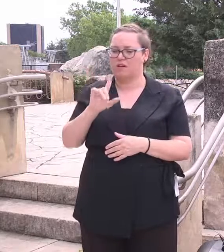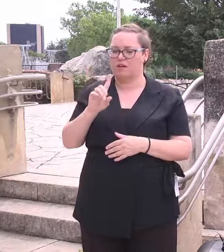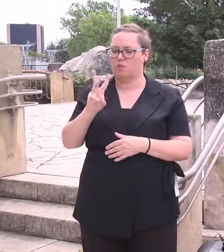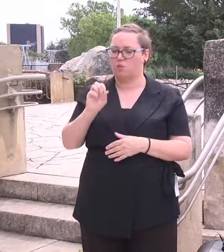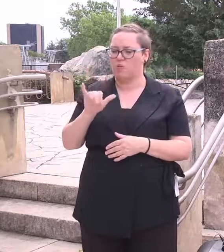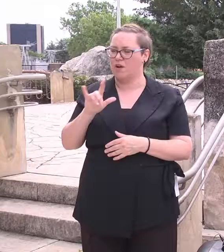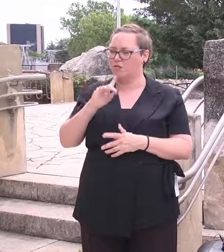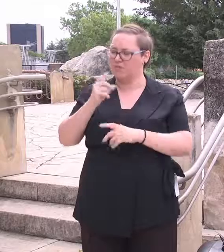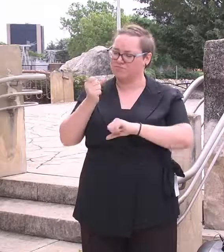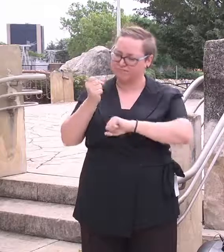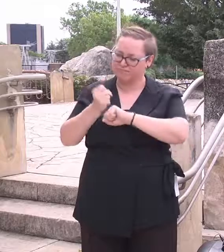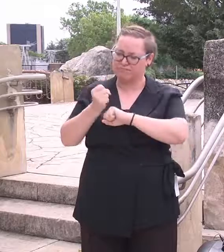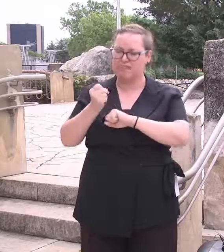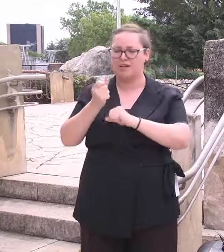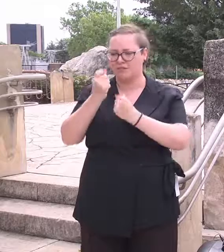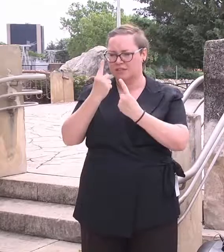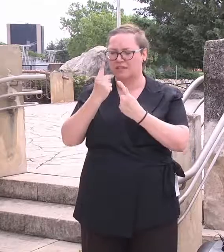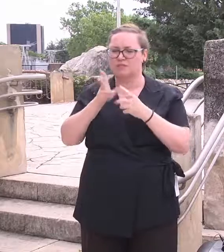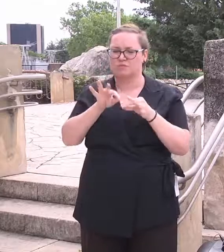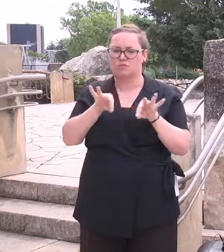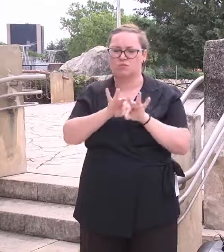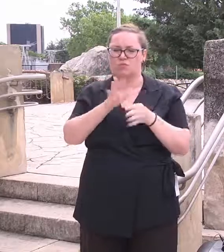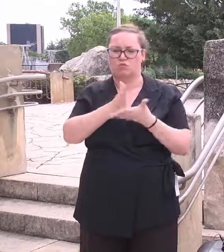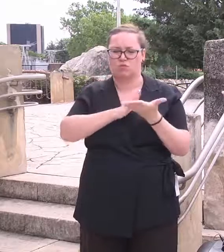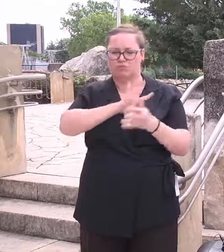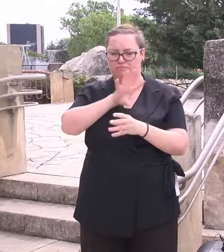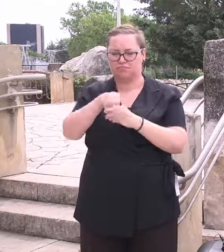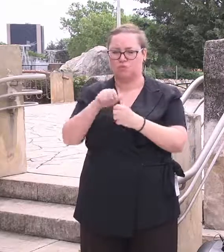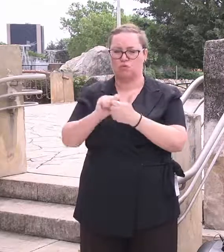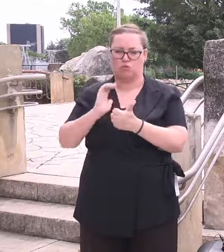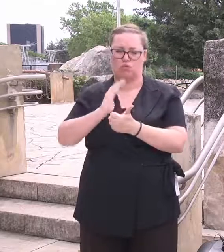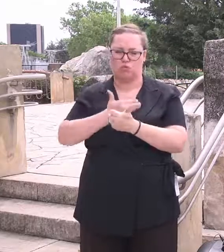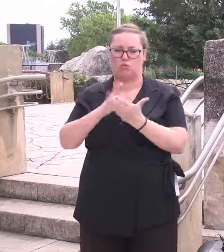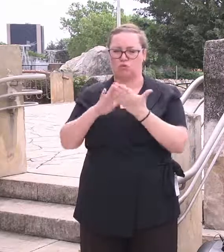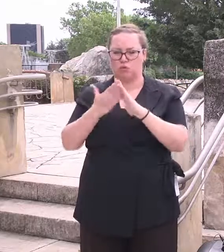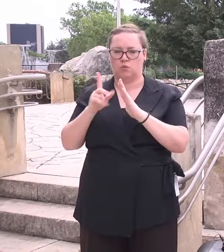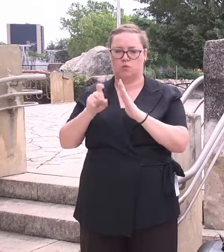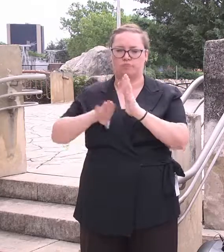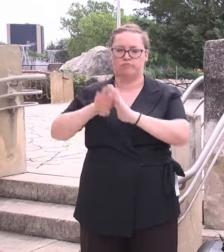is such a significant piece of the community we need to develop uh for future Community wealth